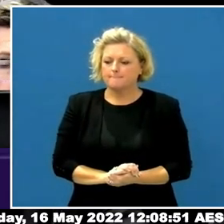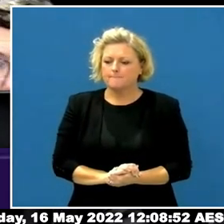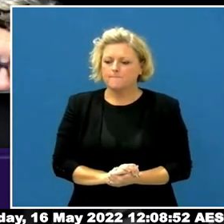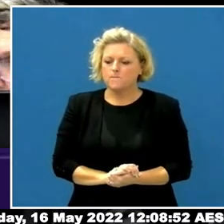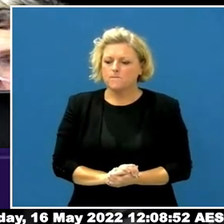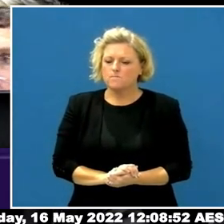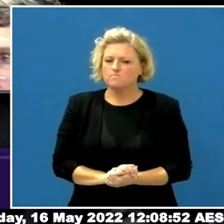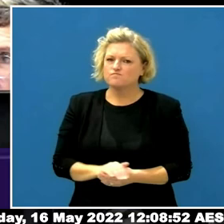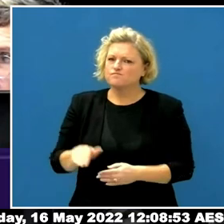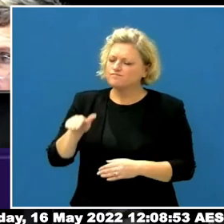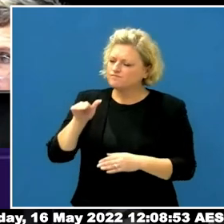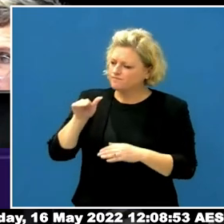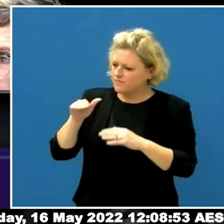provided when he transitioned across from school?